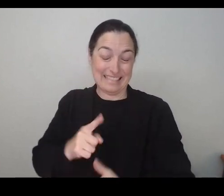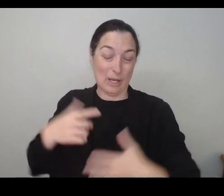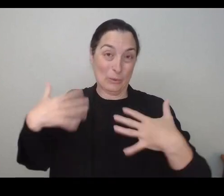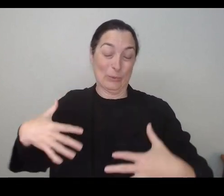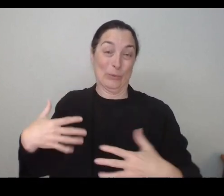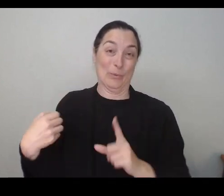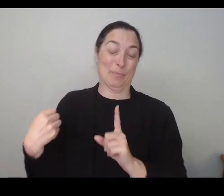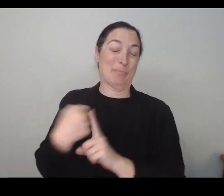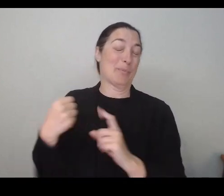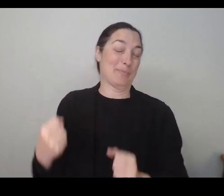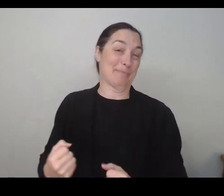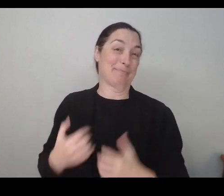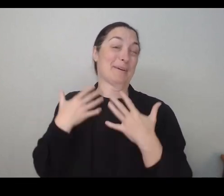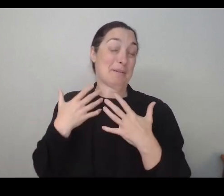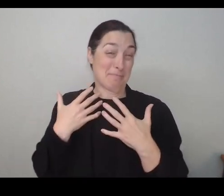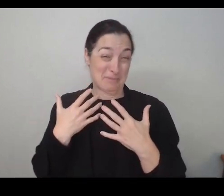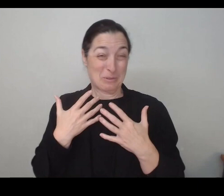but I hope you will follow me on that.